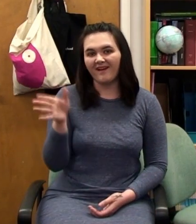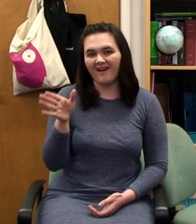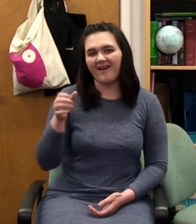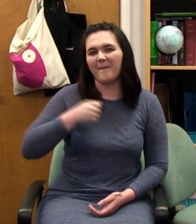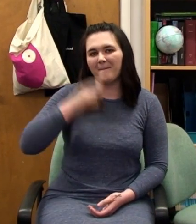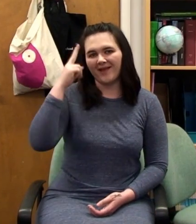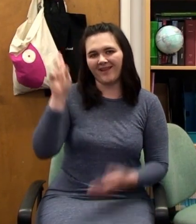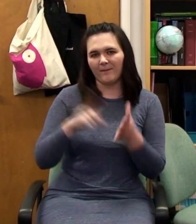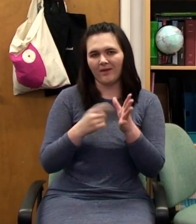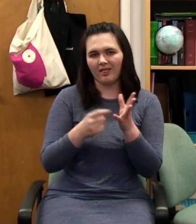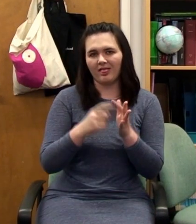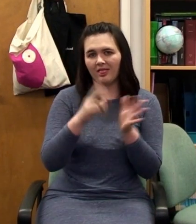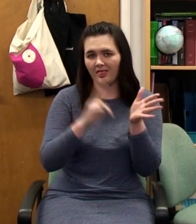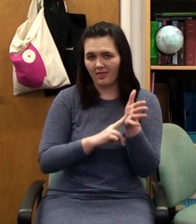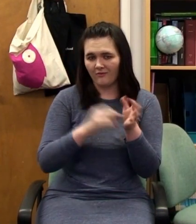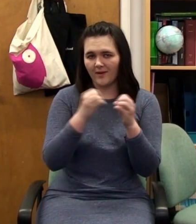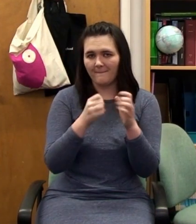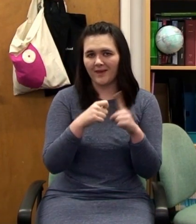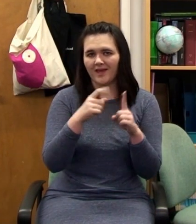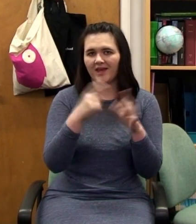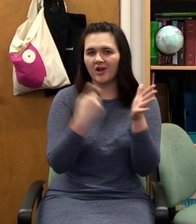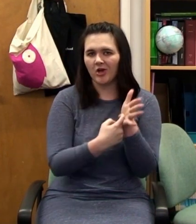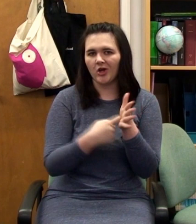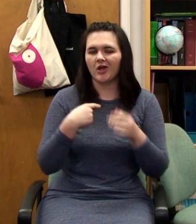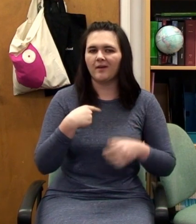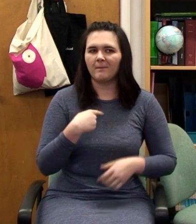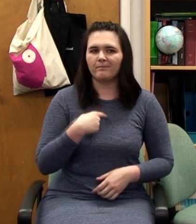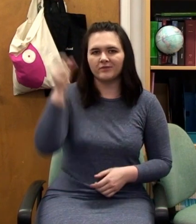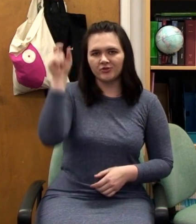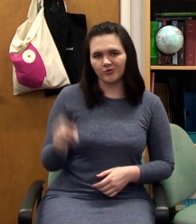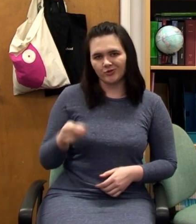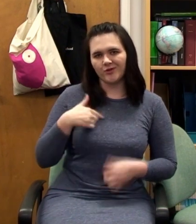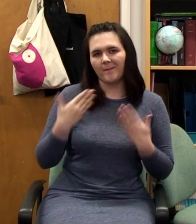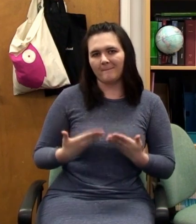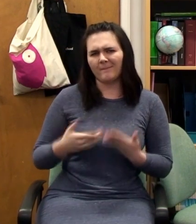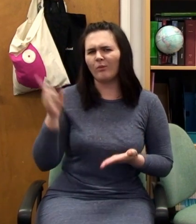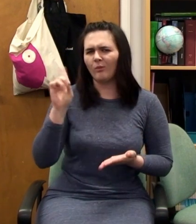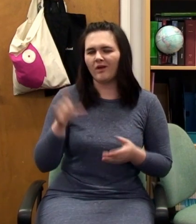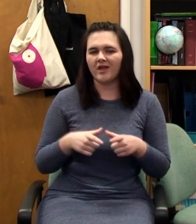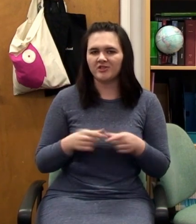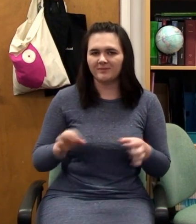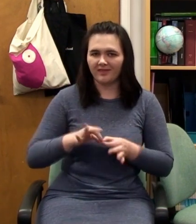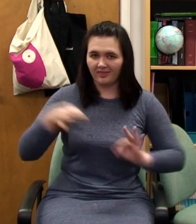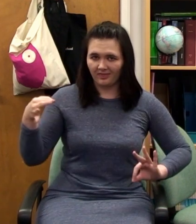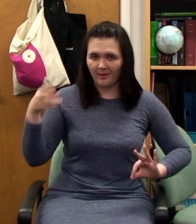Hi! My name's Lauren Baker. I'm a student studying both Japanese and Linguistics.